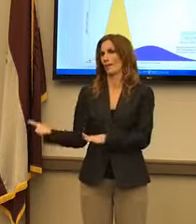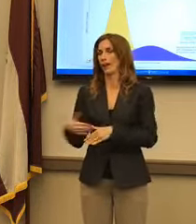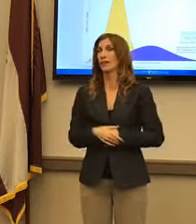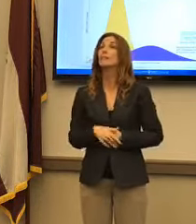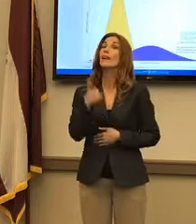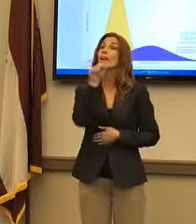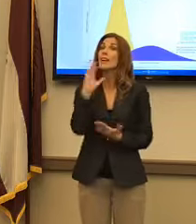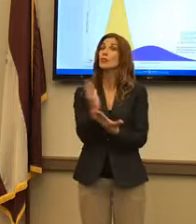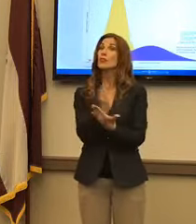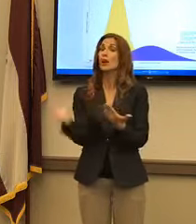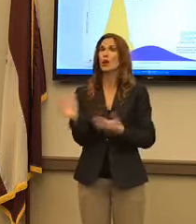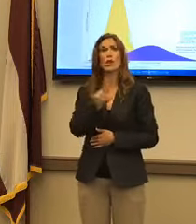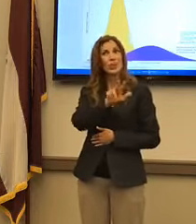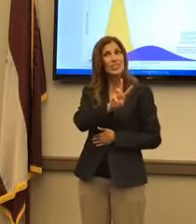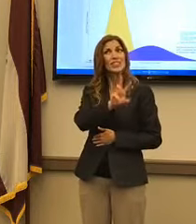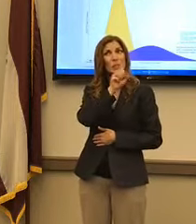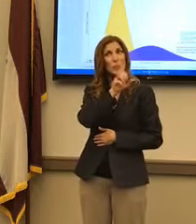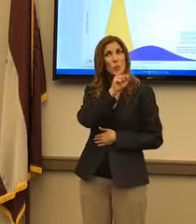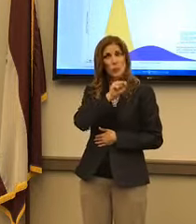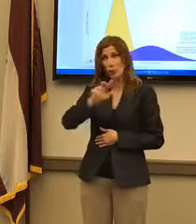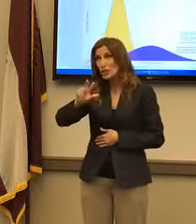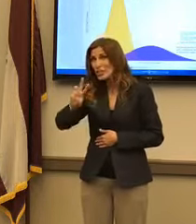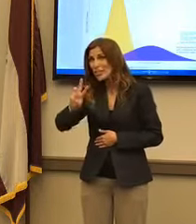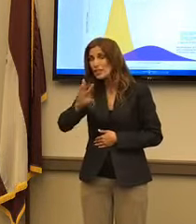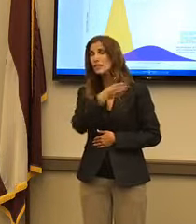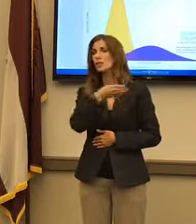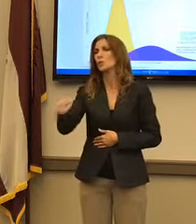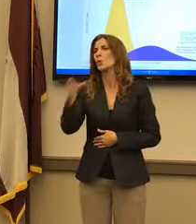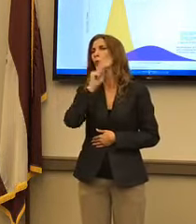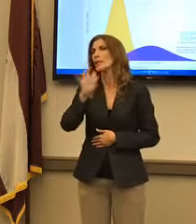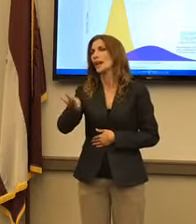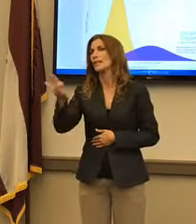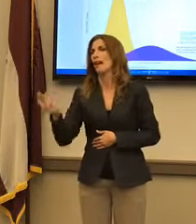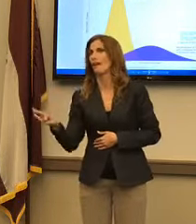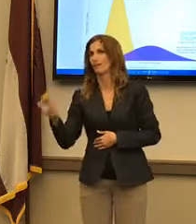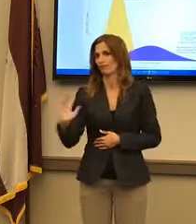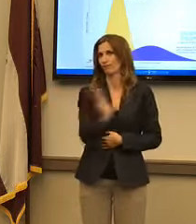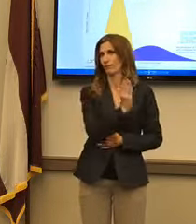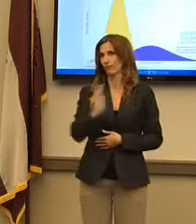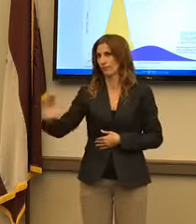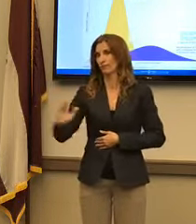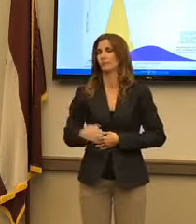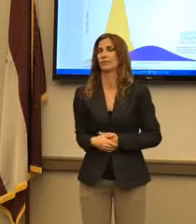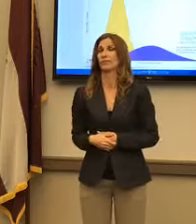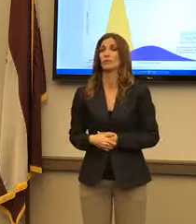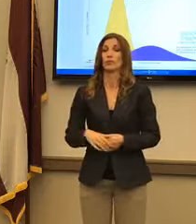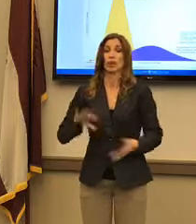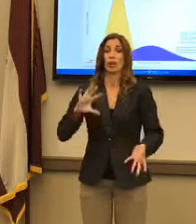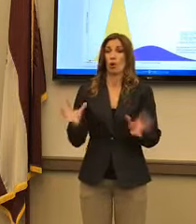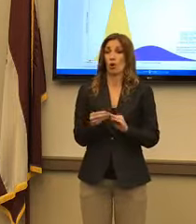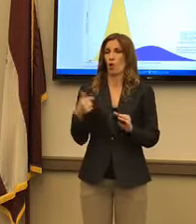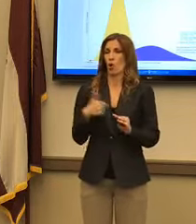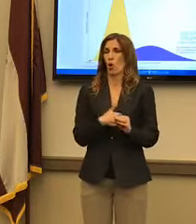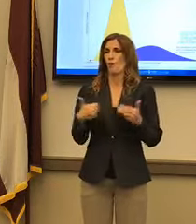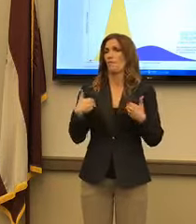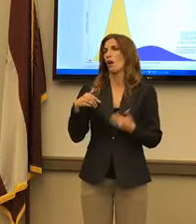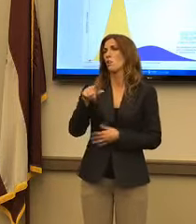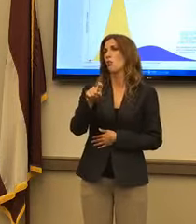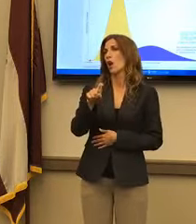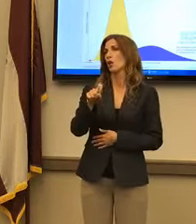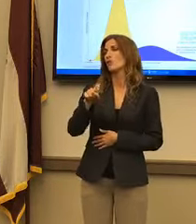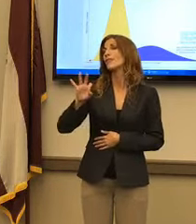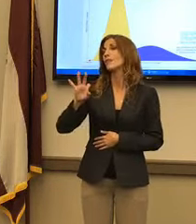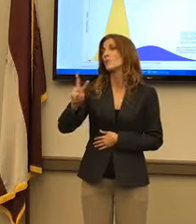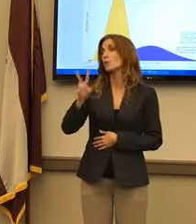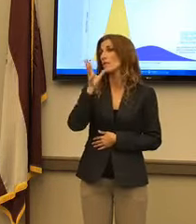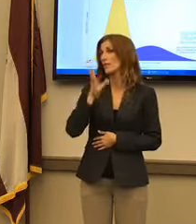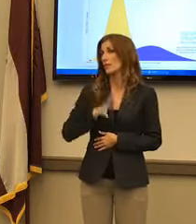age from 36 years old to 99 years old and overall we have had 192 females and